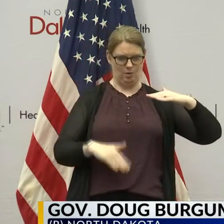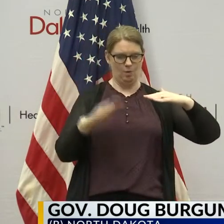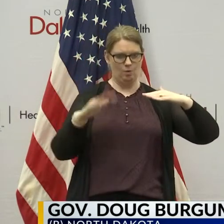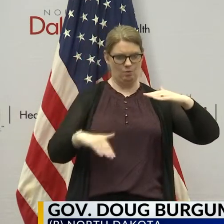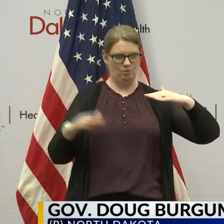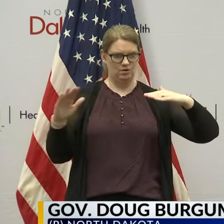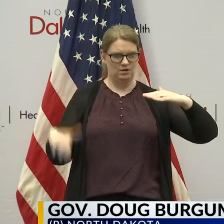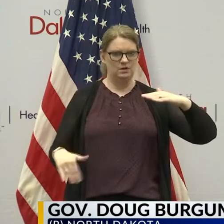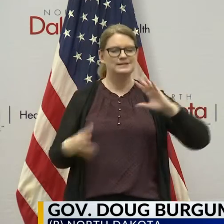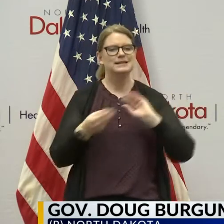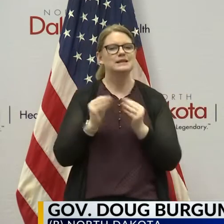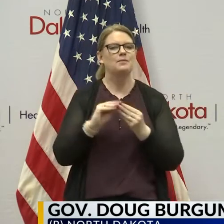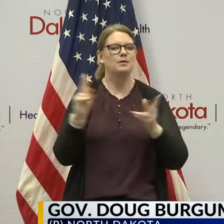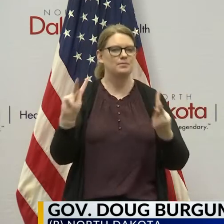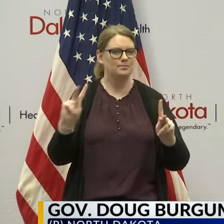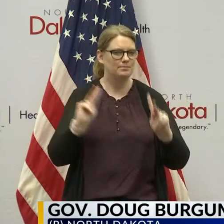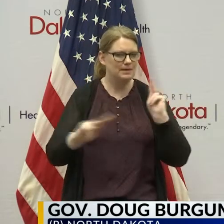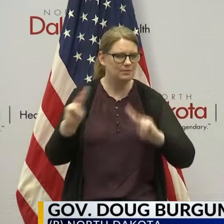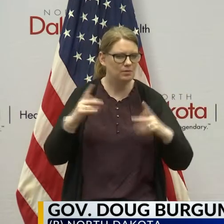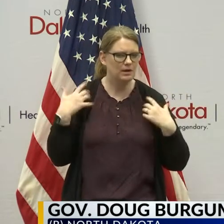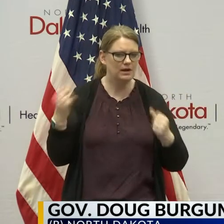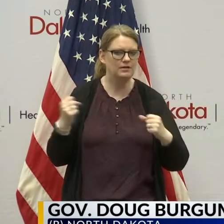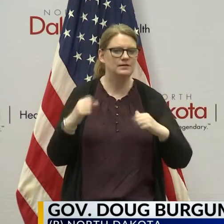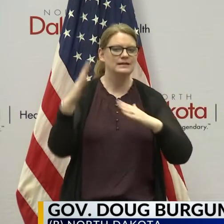SO, WE ARE ABOVE THE HORIZONTAL LINE WITH THE REMAINING ACTIVE CASES IN NORTH DAKOTA WITH THE 12 NEW ONES.